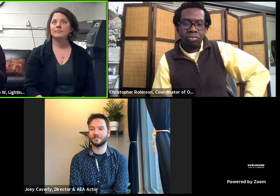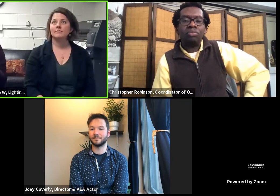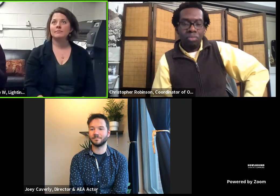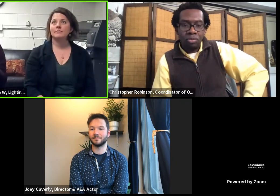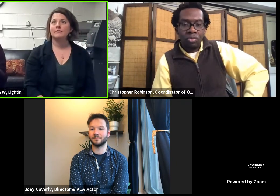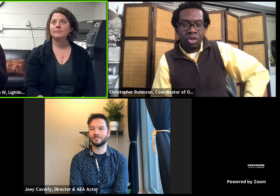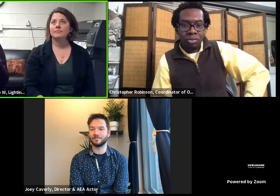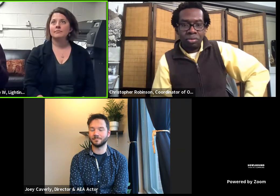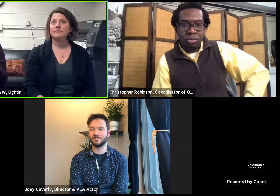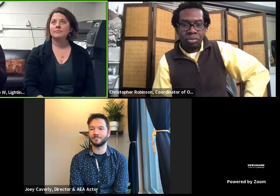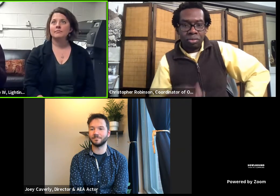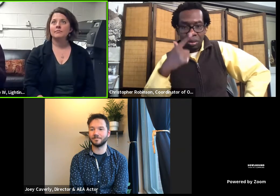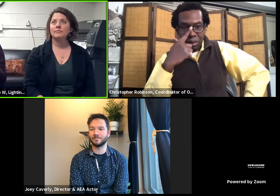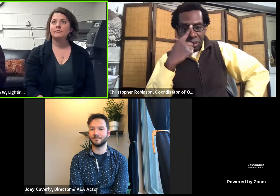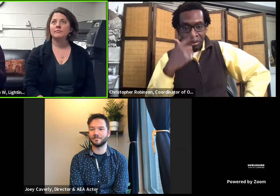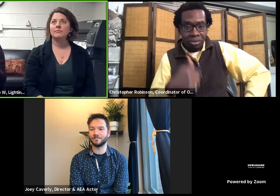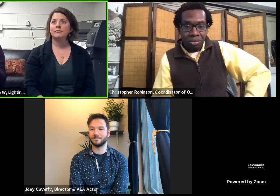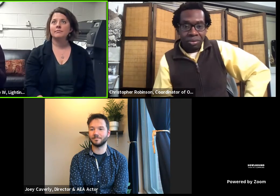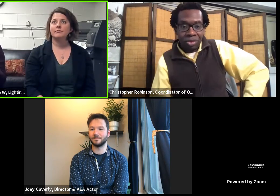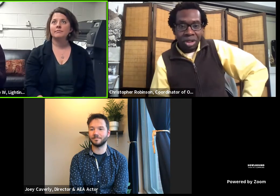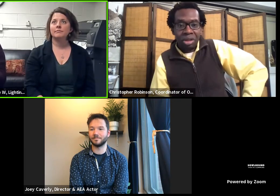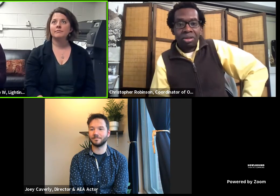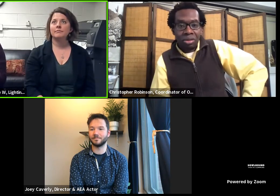We'll tap on each other's shoulders, that kinda thing.